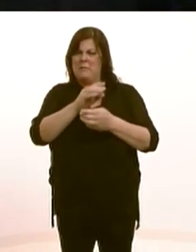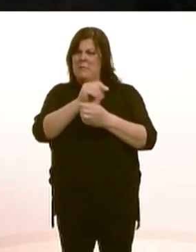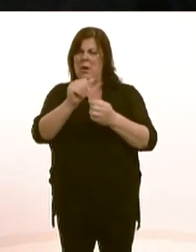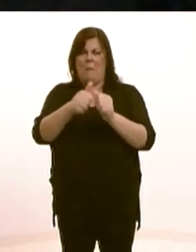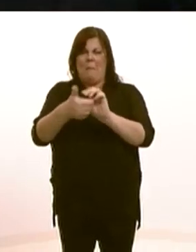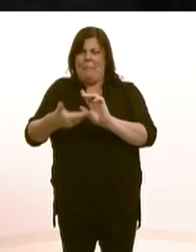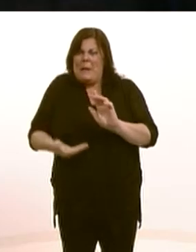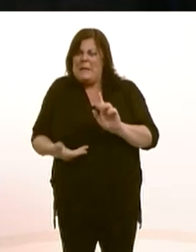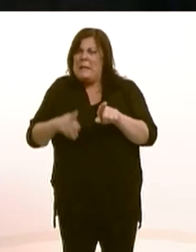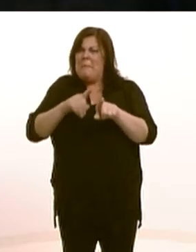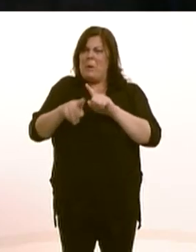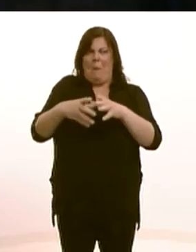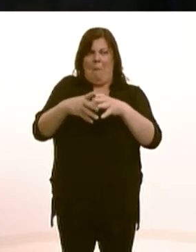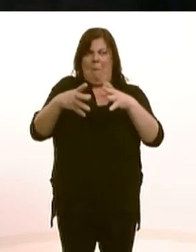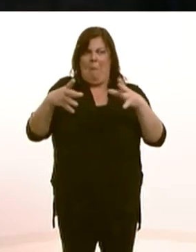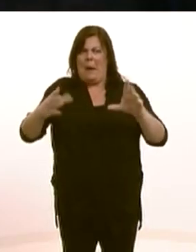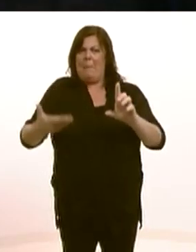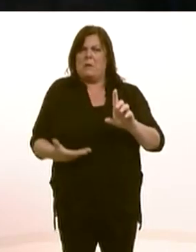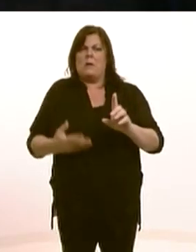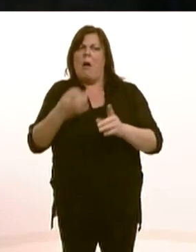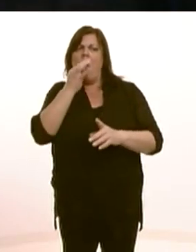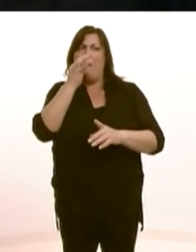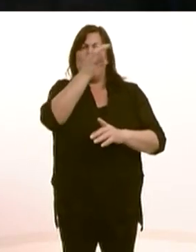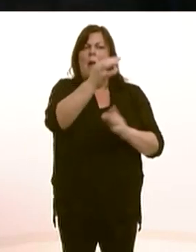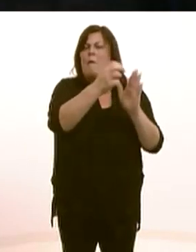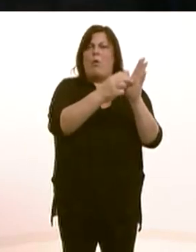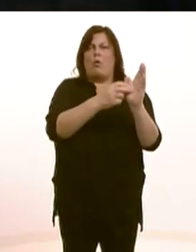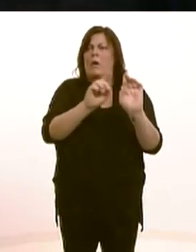for these types of contracts, and would you commit to reviewing Welsh Government guidance